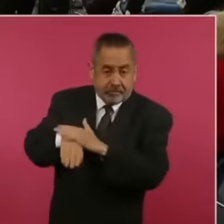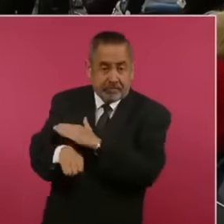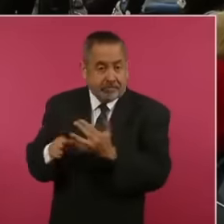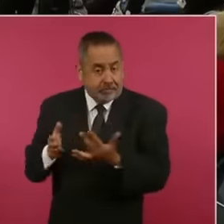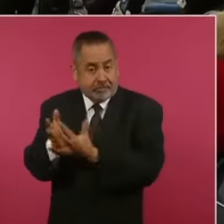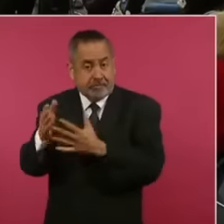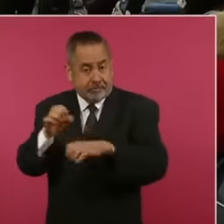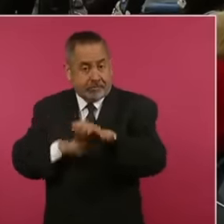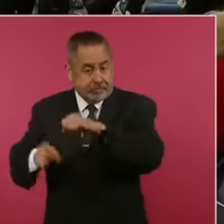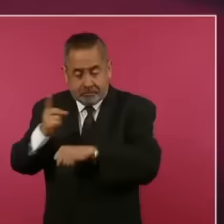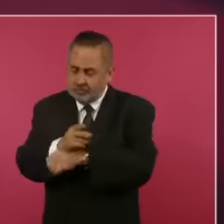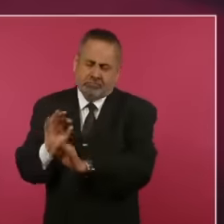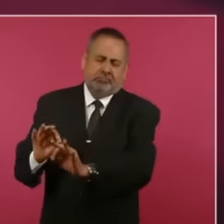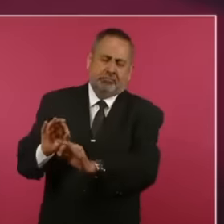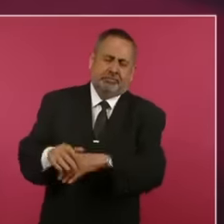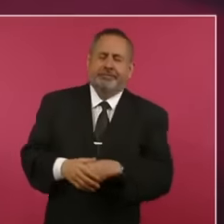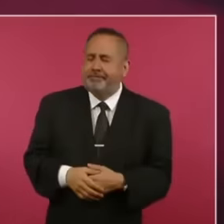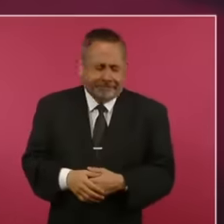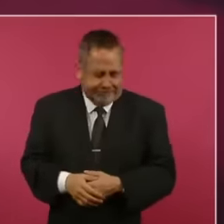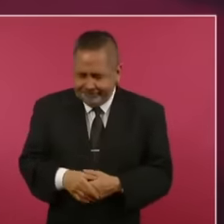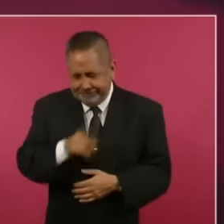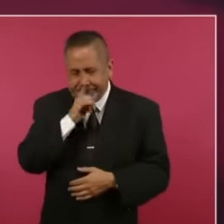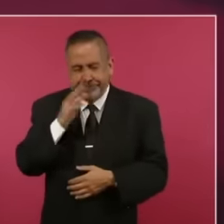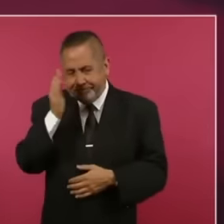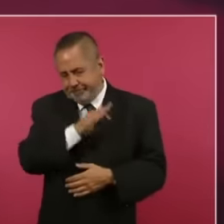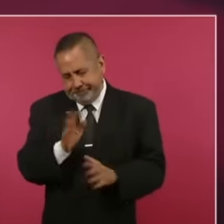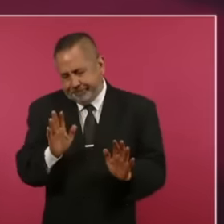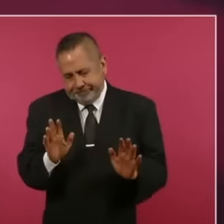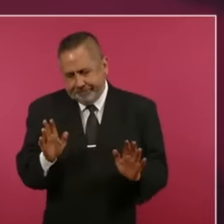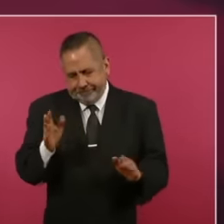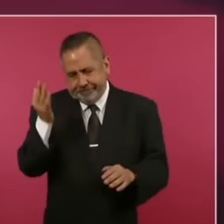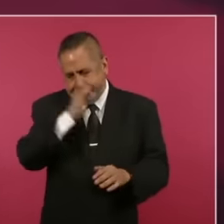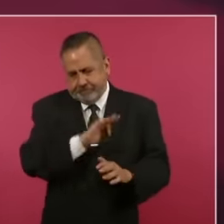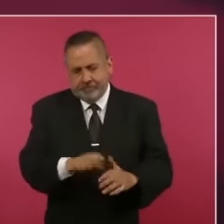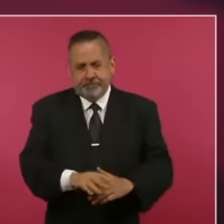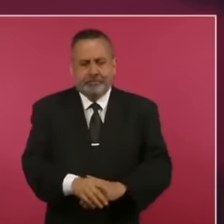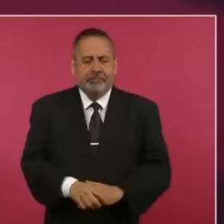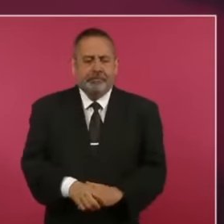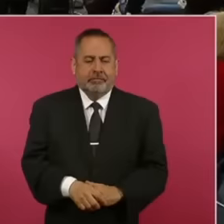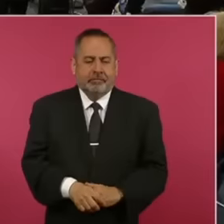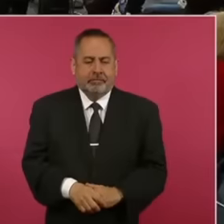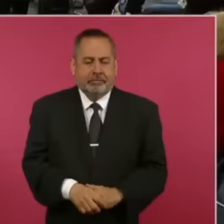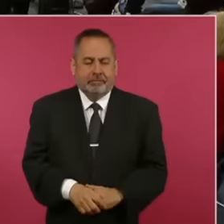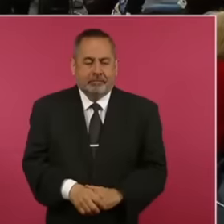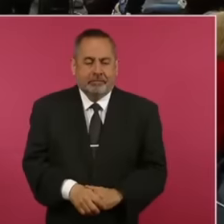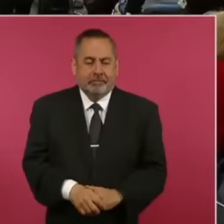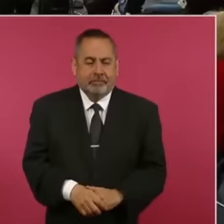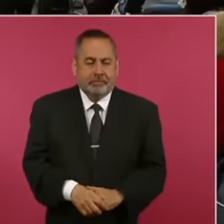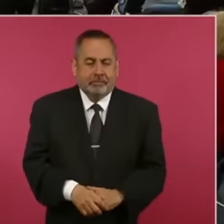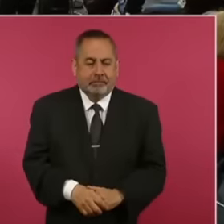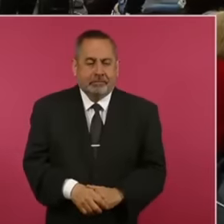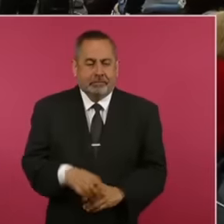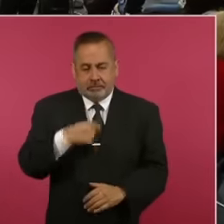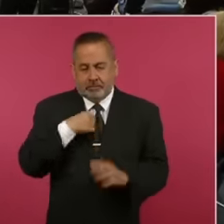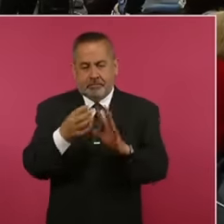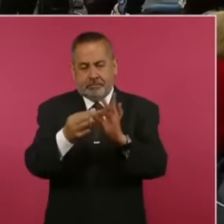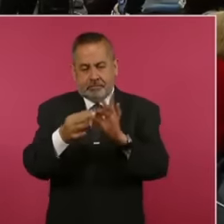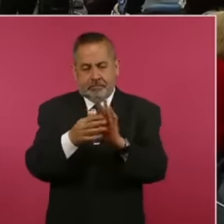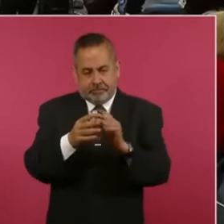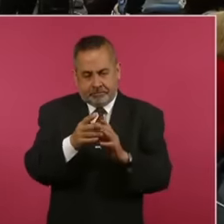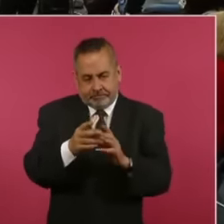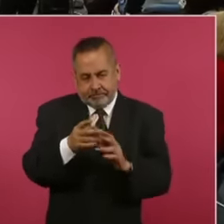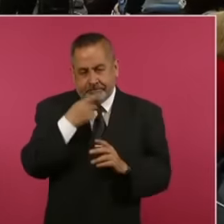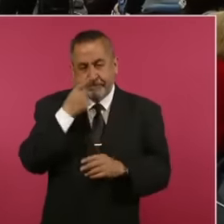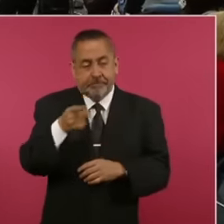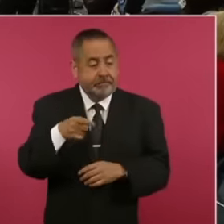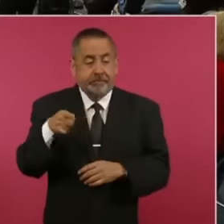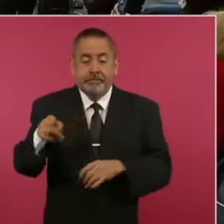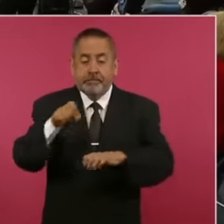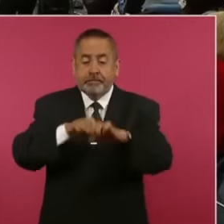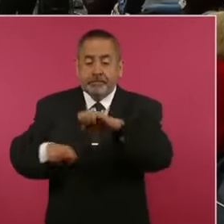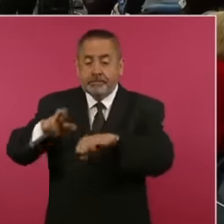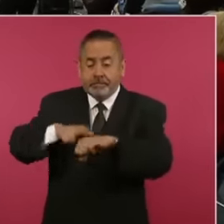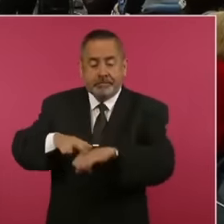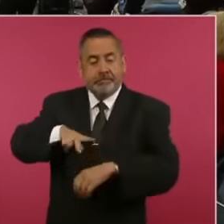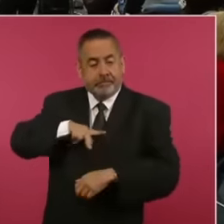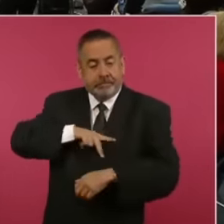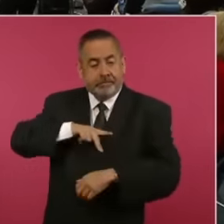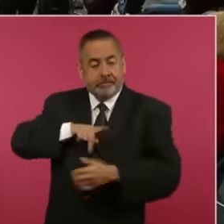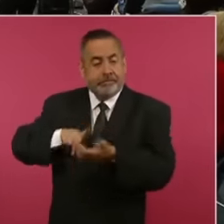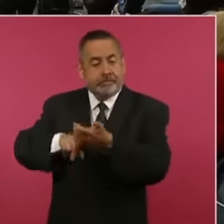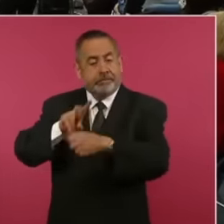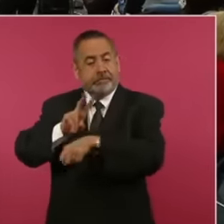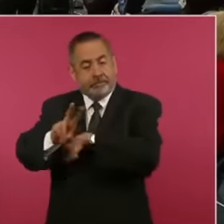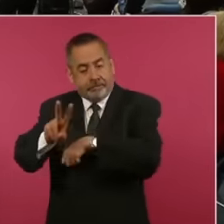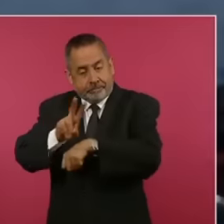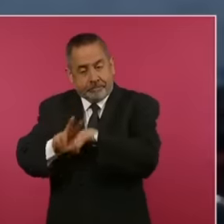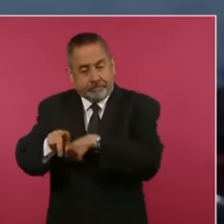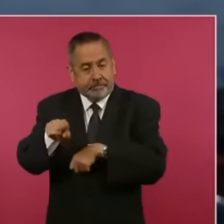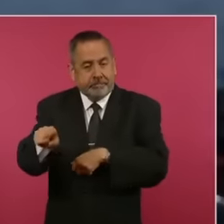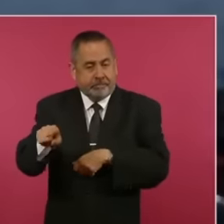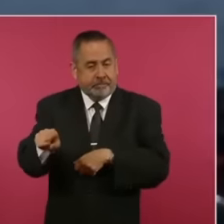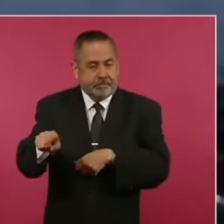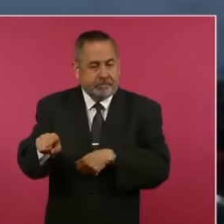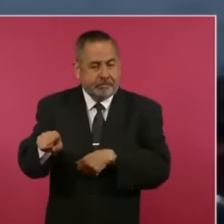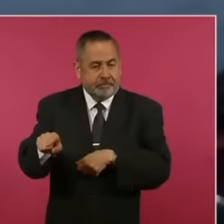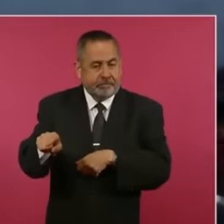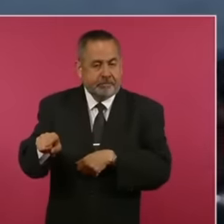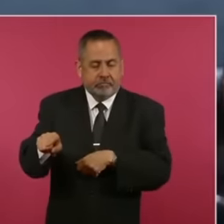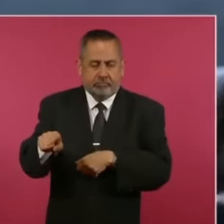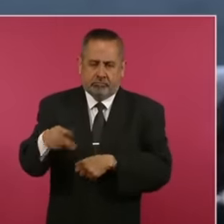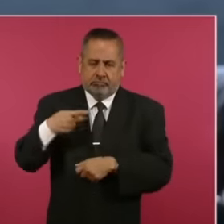embassy and but I am telling you that our ambassador in Venezuela who is an agent would be